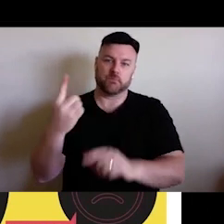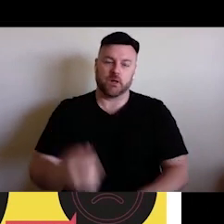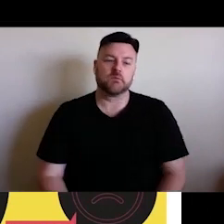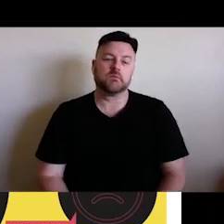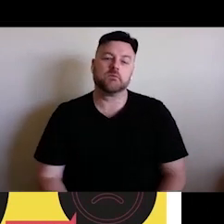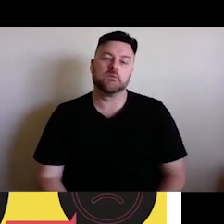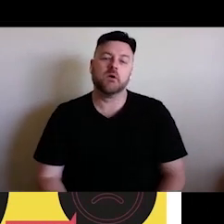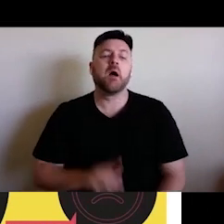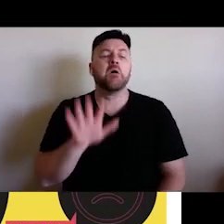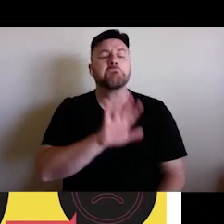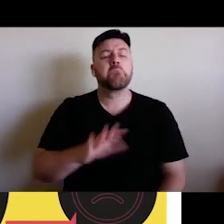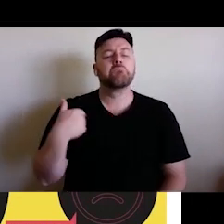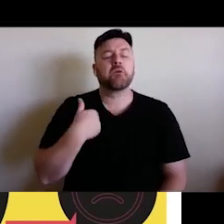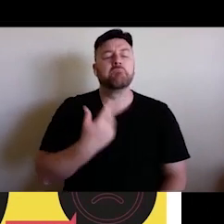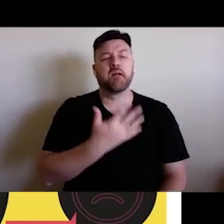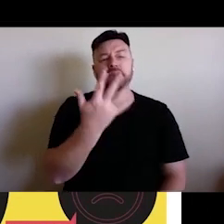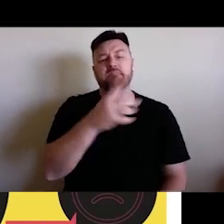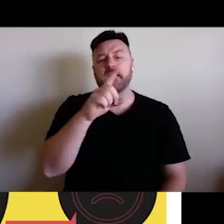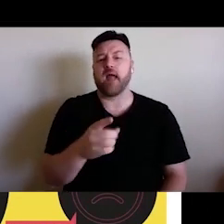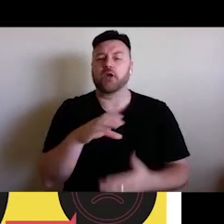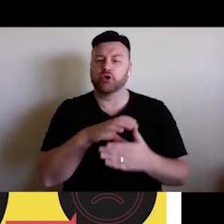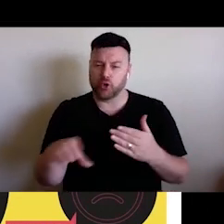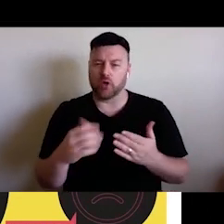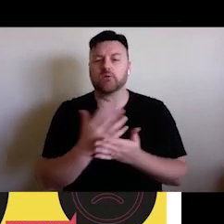they're not huge amounts of money. Another option I'll talk about -